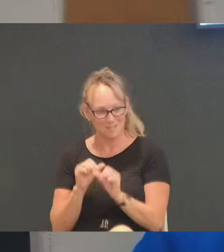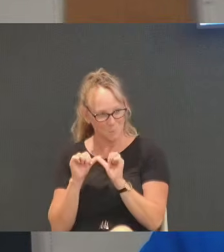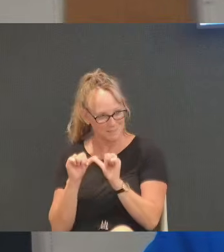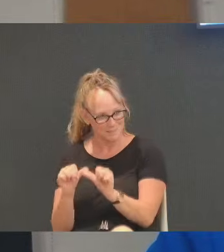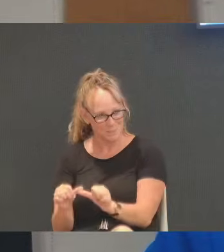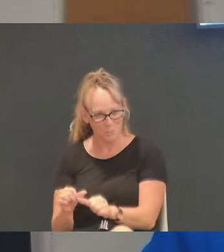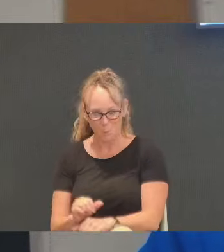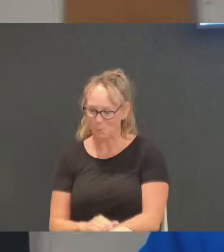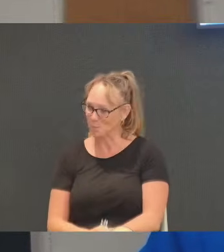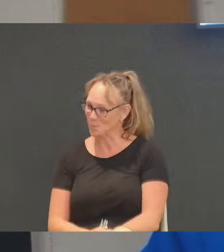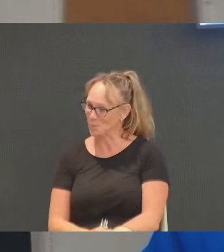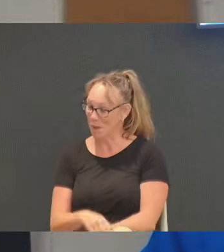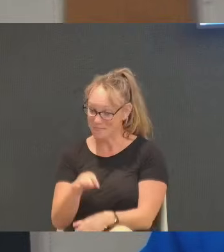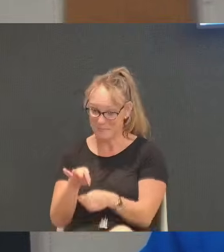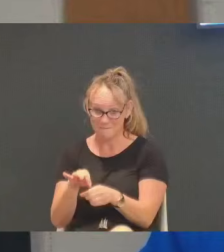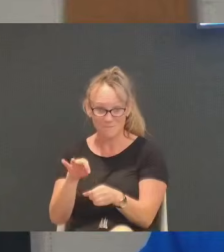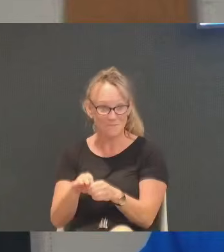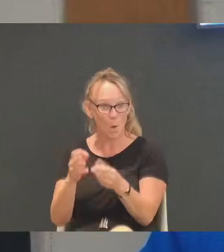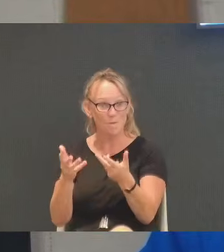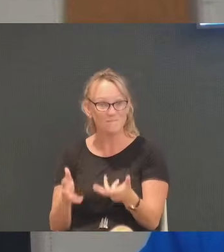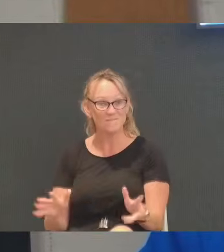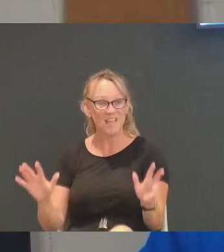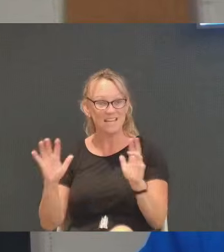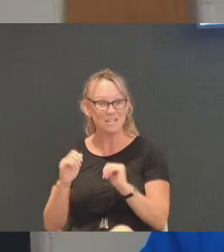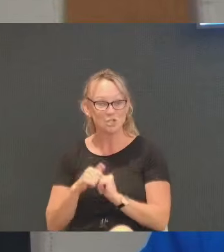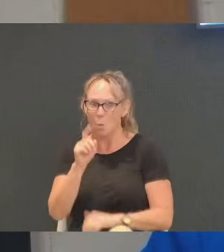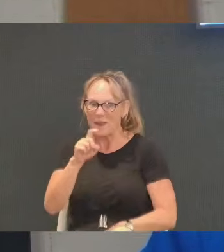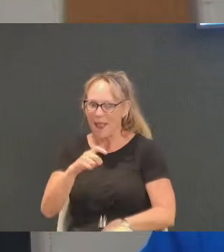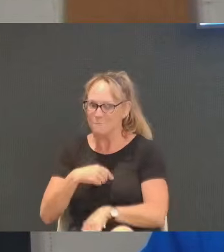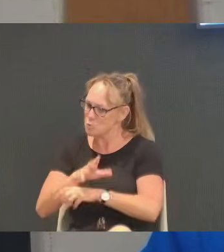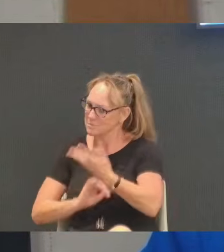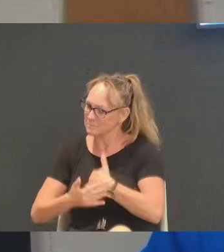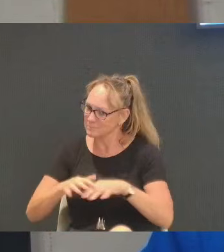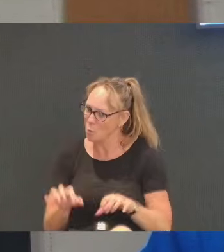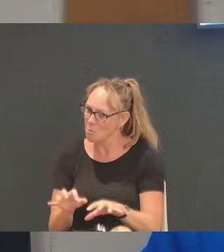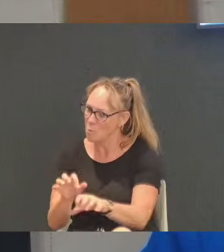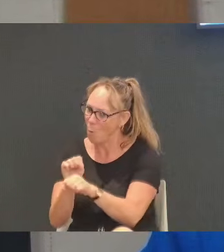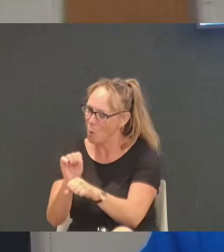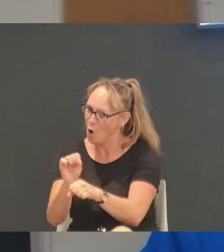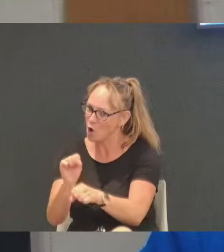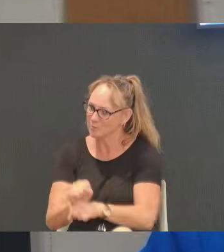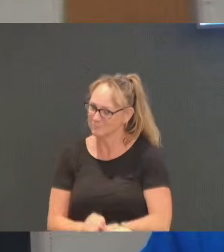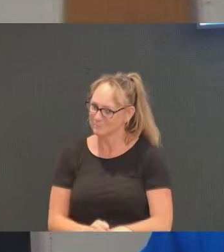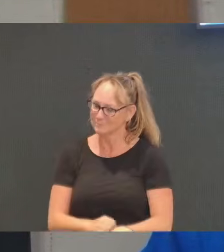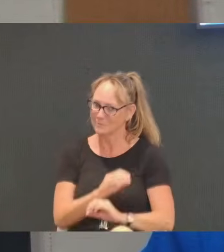after the vote, we got to get we got to get busy immediately. There's no warmup. you're already in